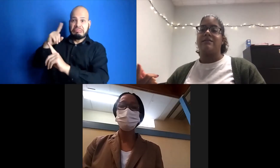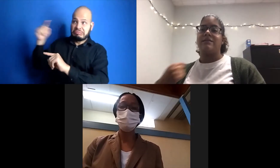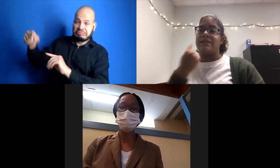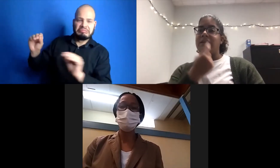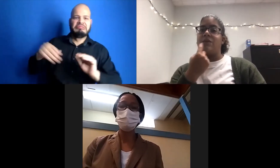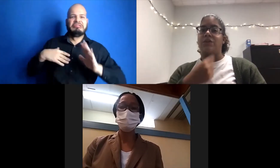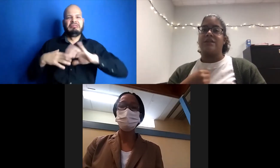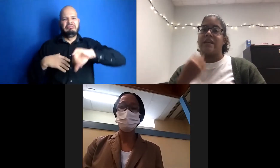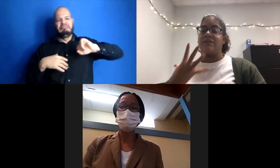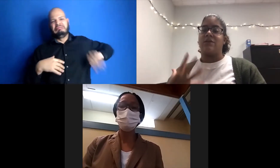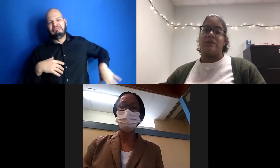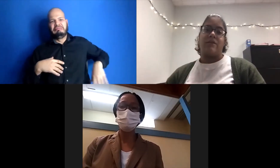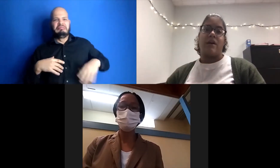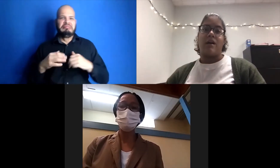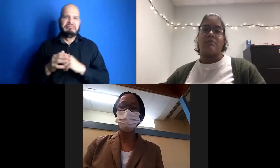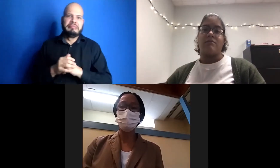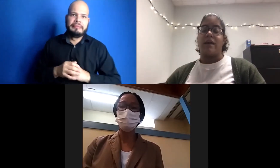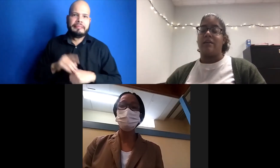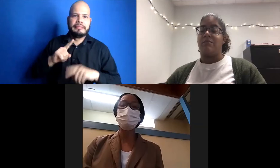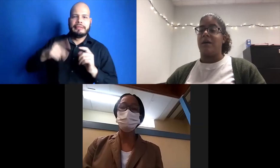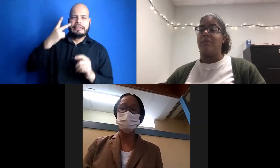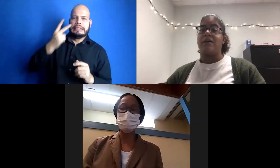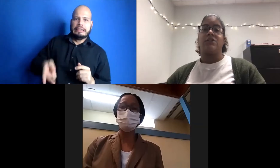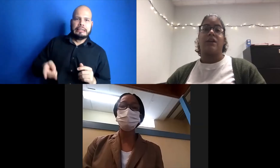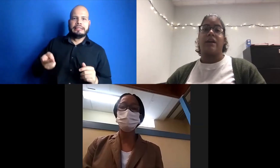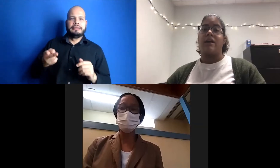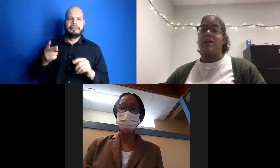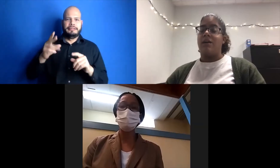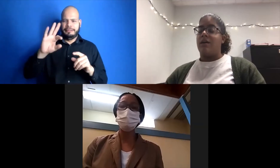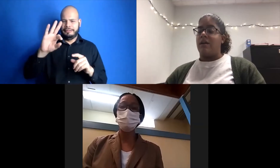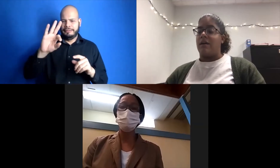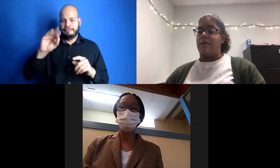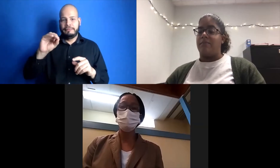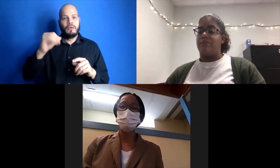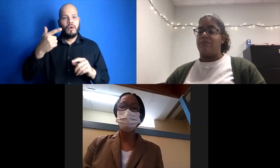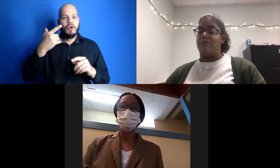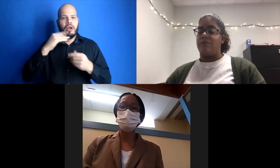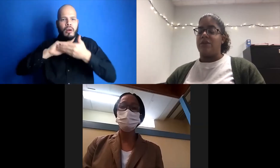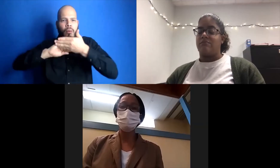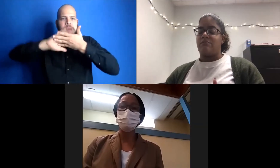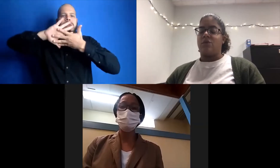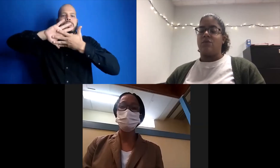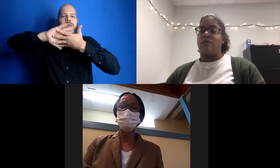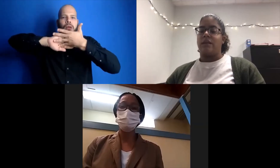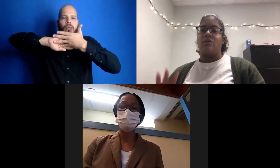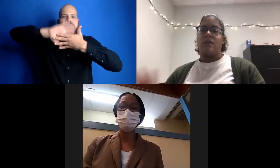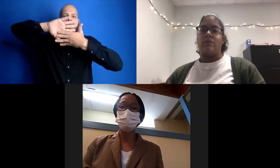see what they're saying if it's going to fog up and my boss took it um she told like whoever was